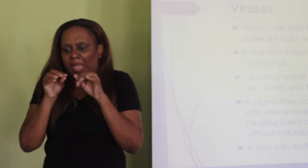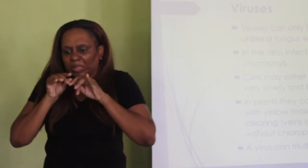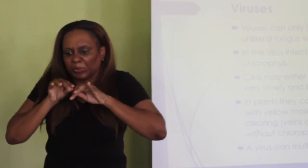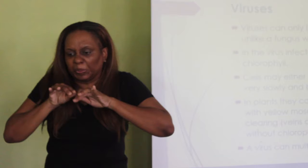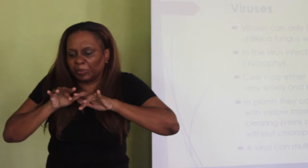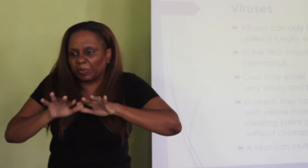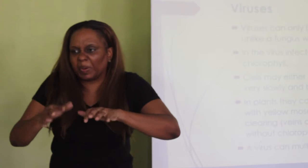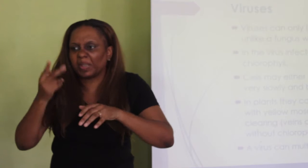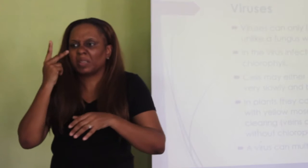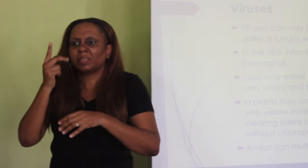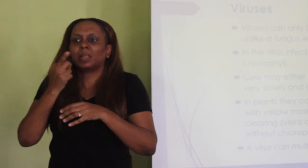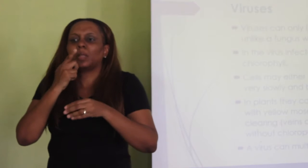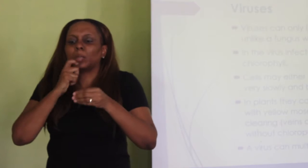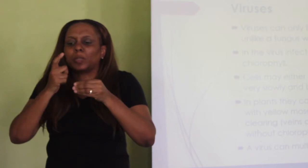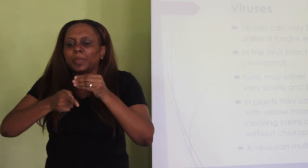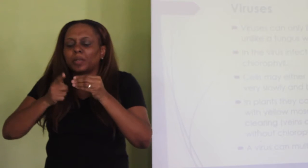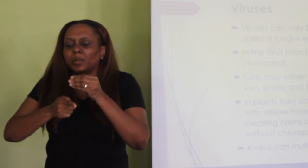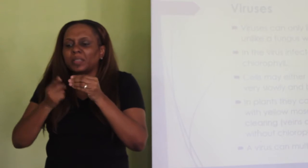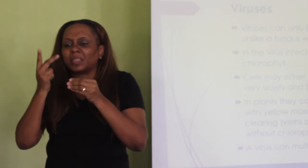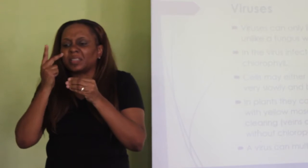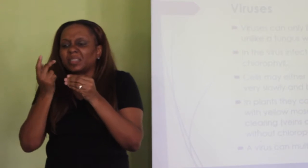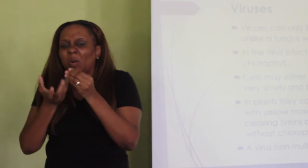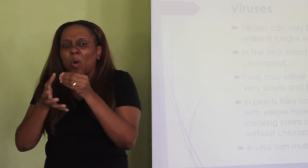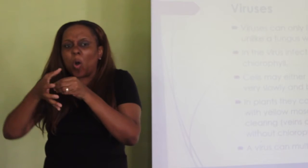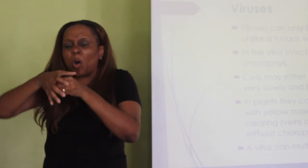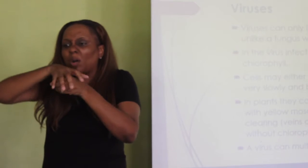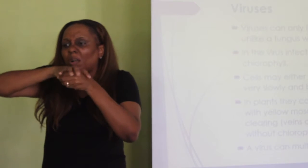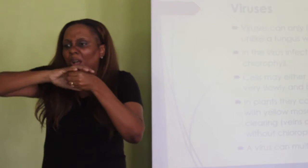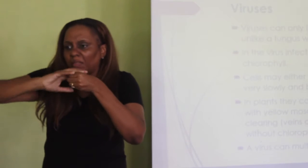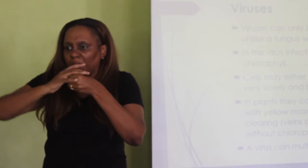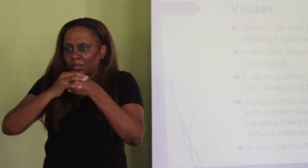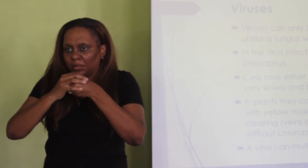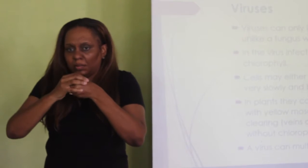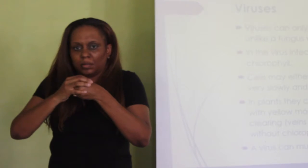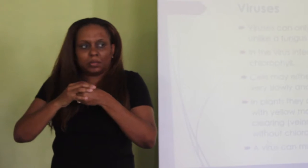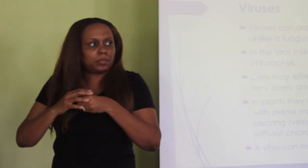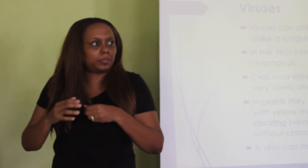saw before but the disease you will see just like how we have it there those particular patterns